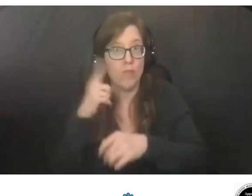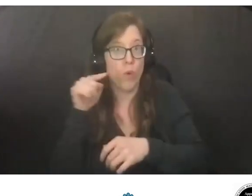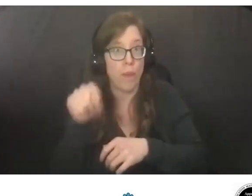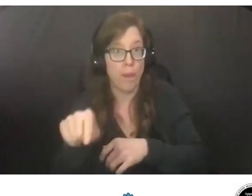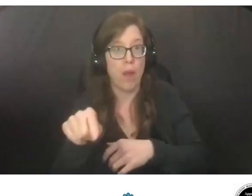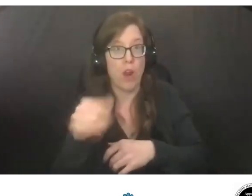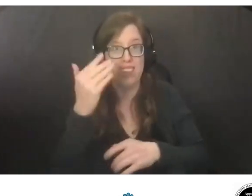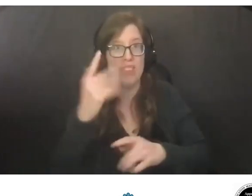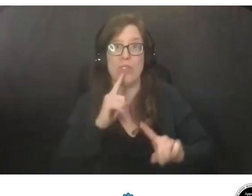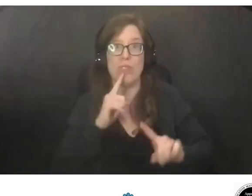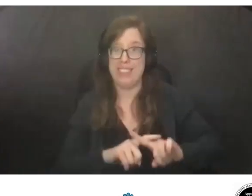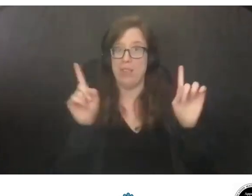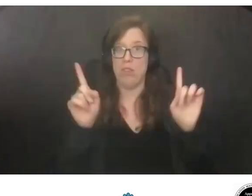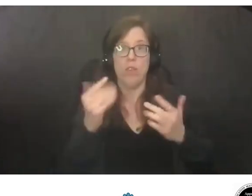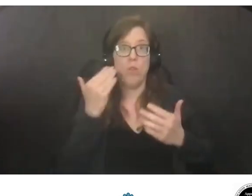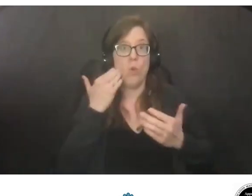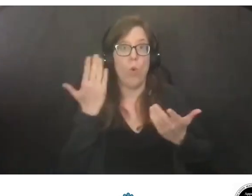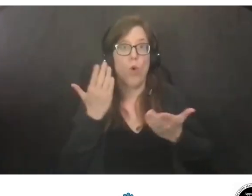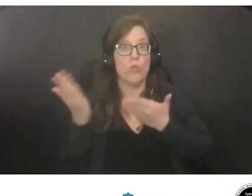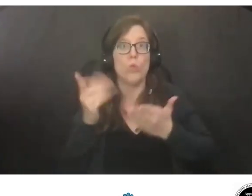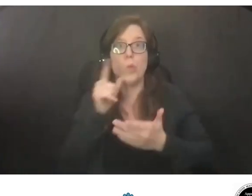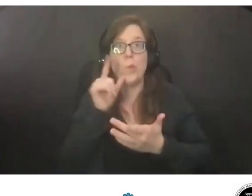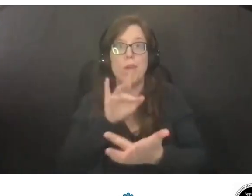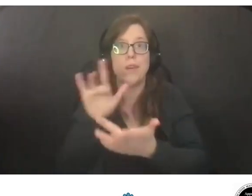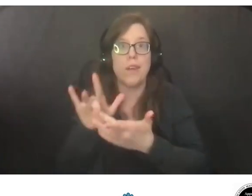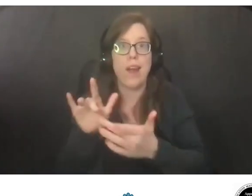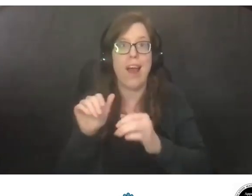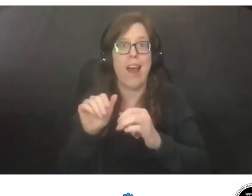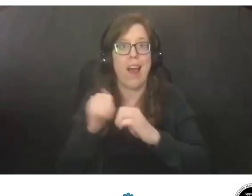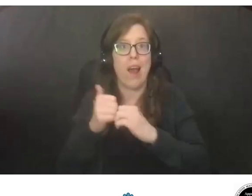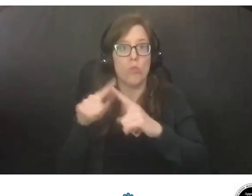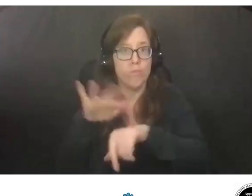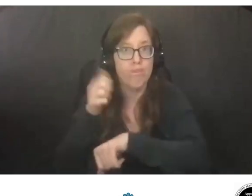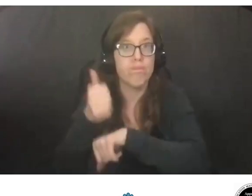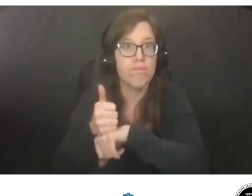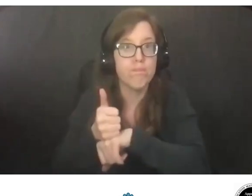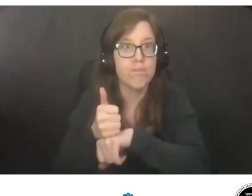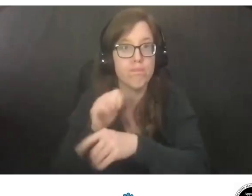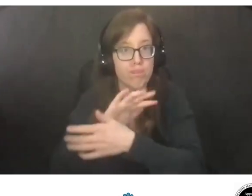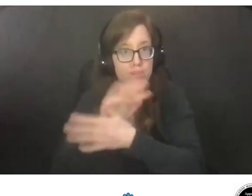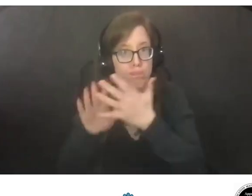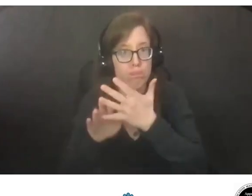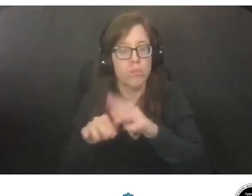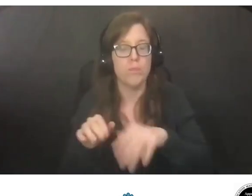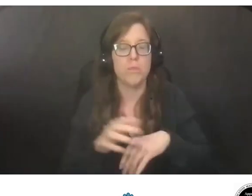Do they know what services are available, who to contact, how to get those things? You'll find,